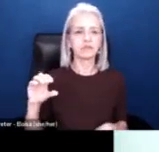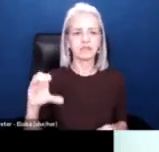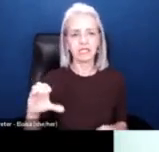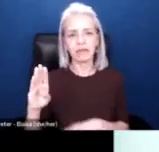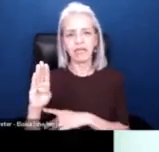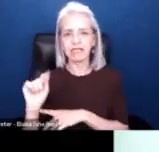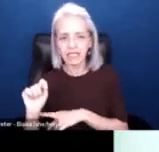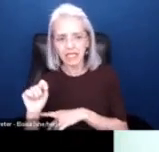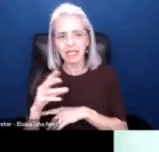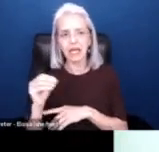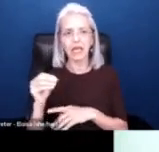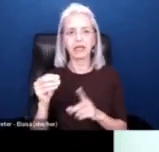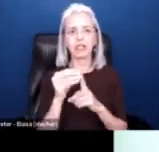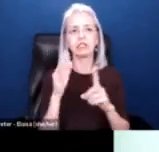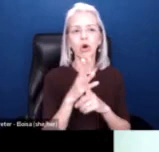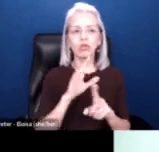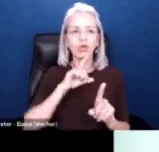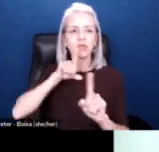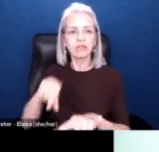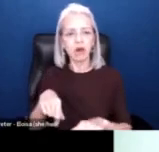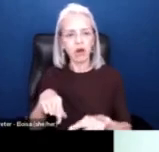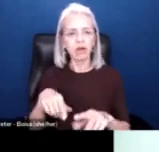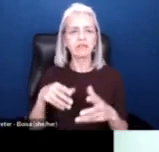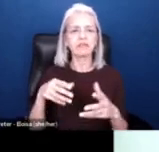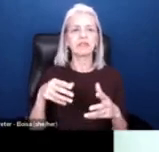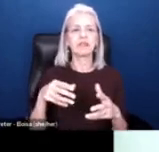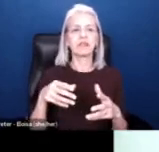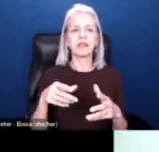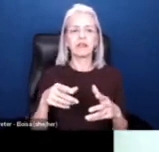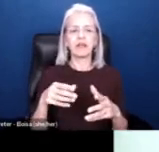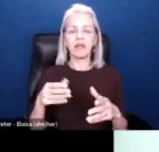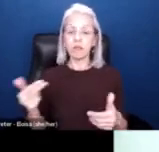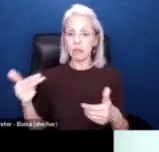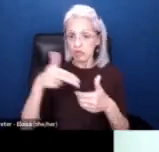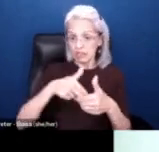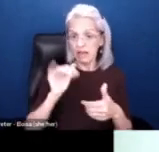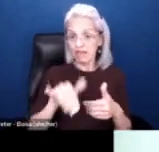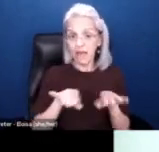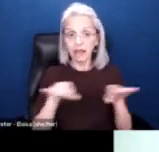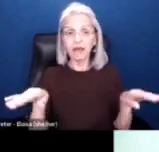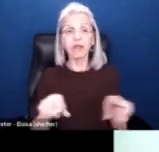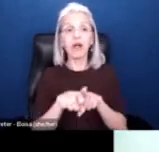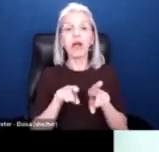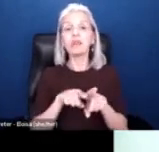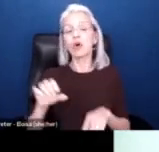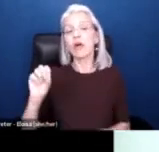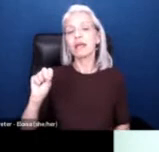person is able to participate at that level, and then also SSRIs. And so you know, I think this